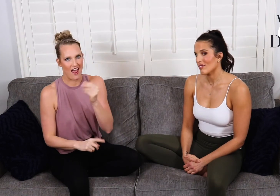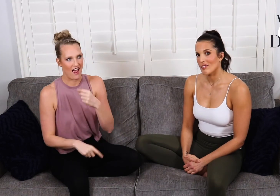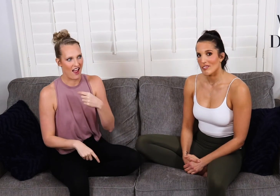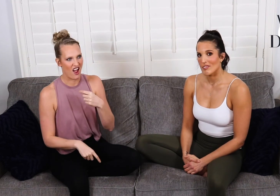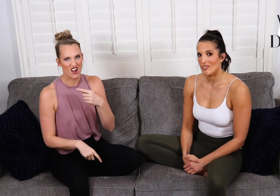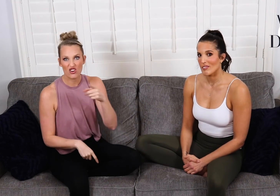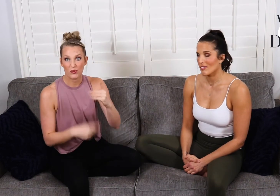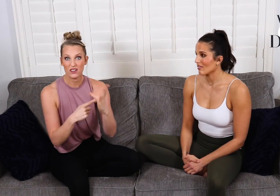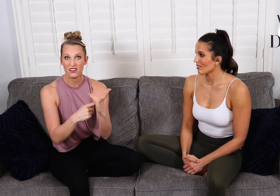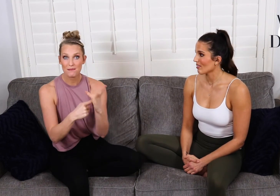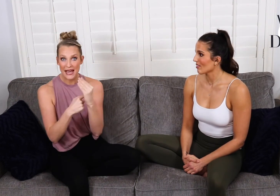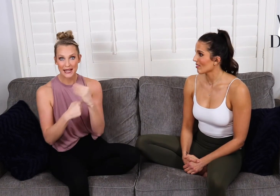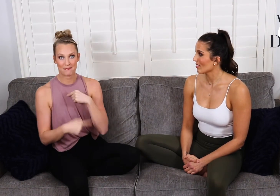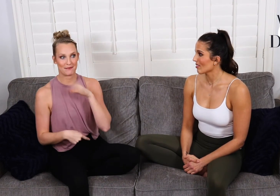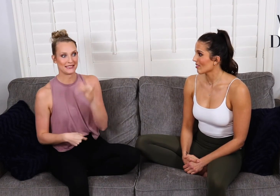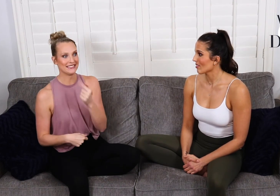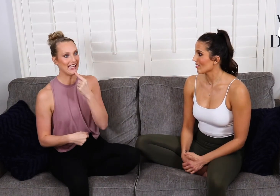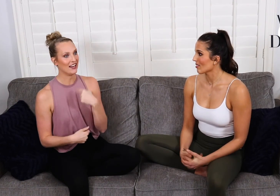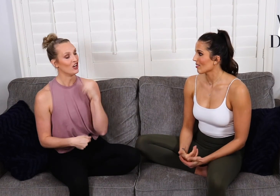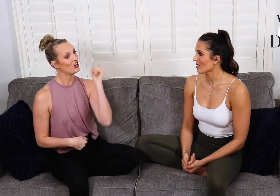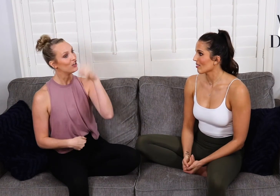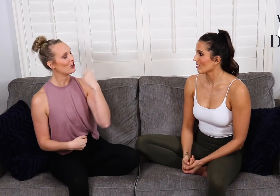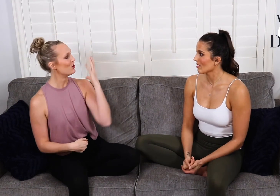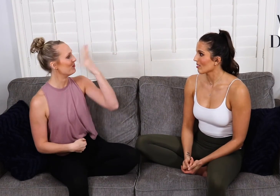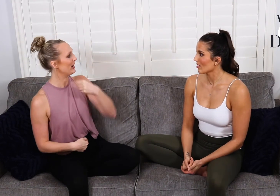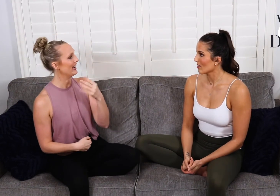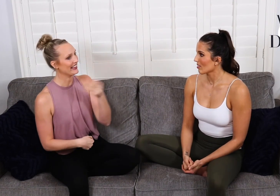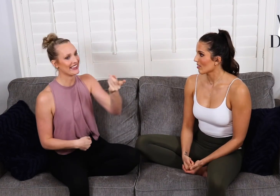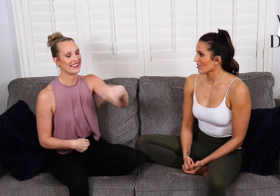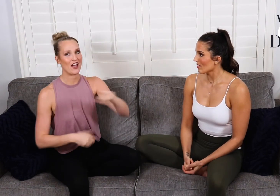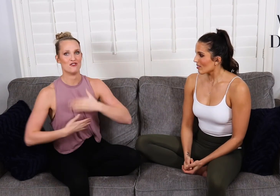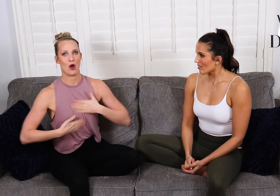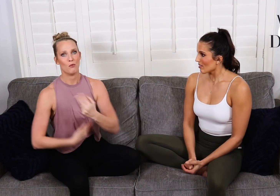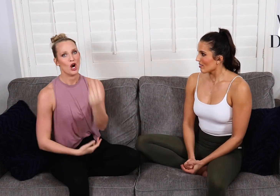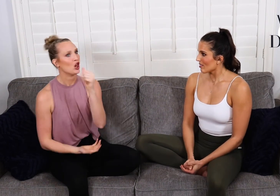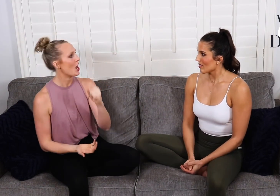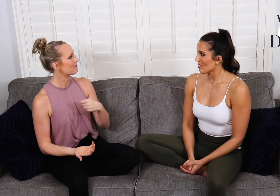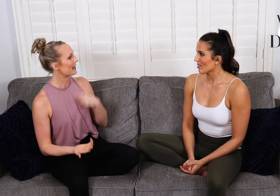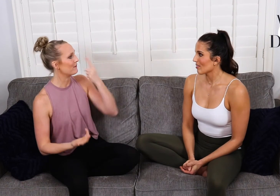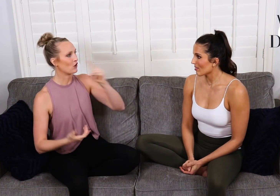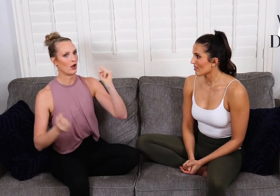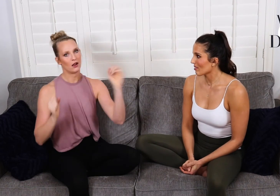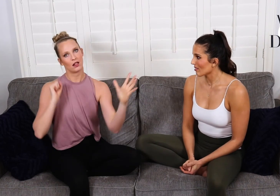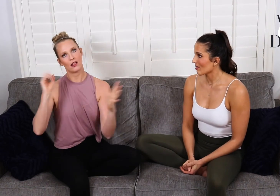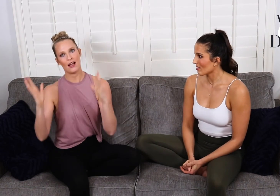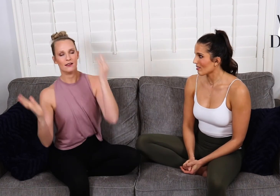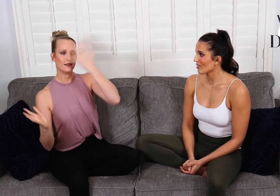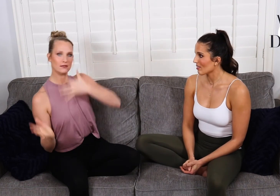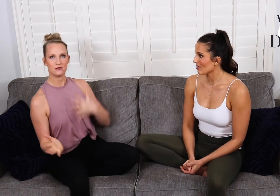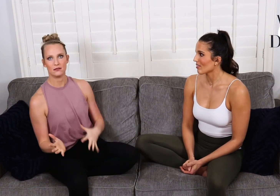And you come at me and say you're just beautiful and they enjoyed looking at me and my signs were